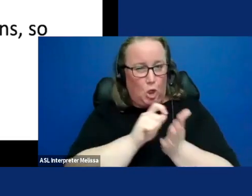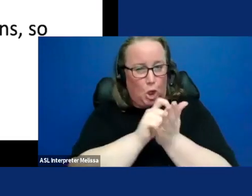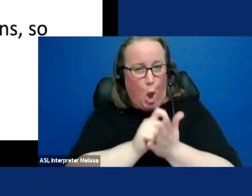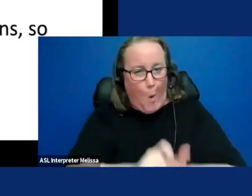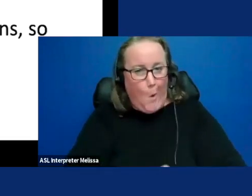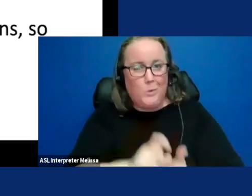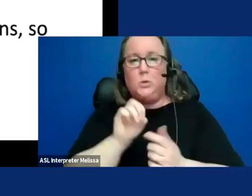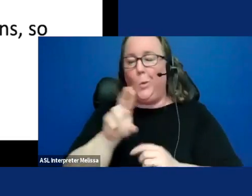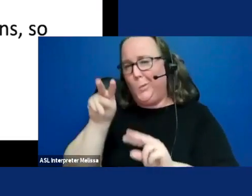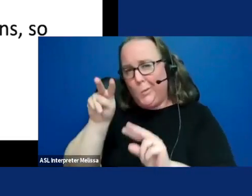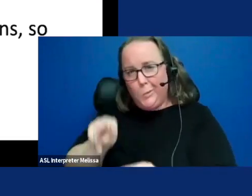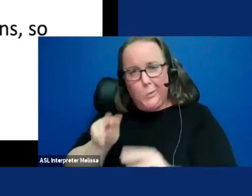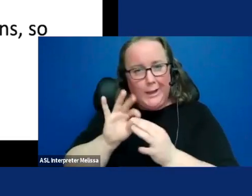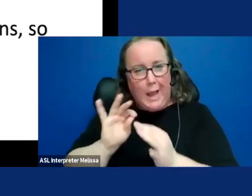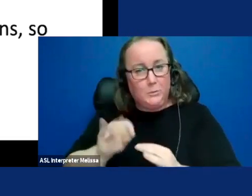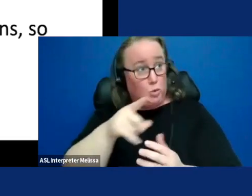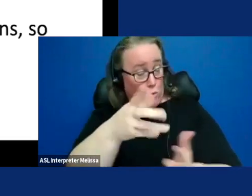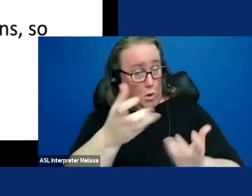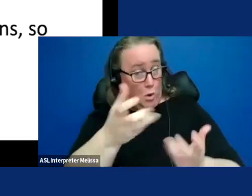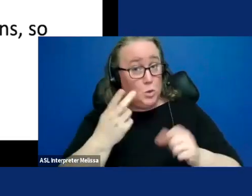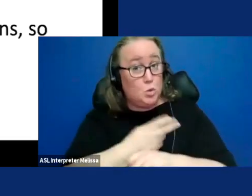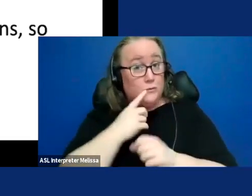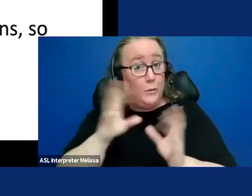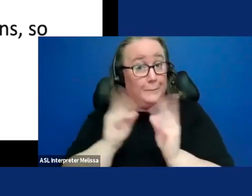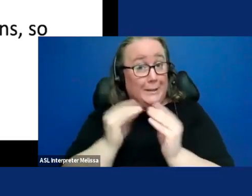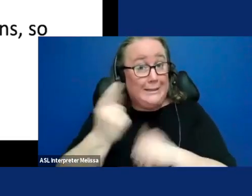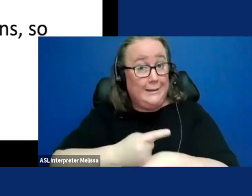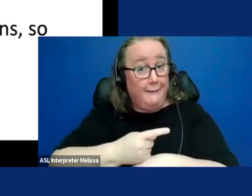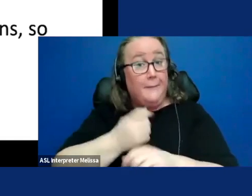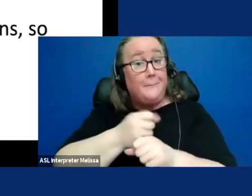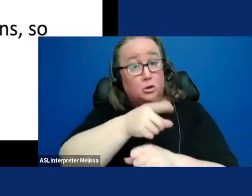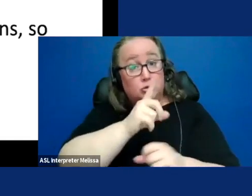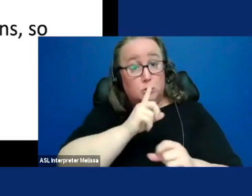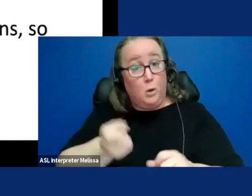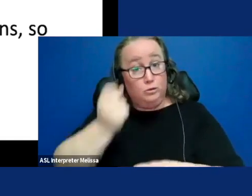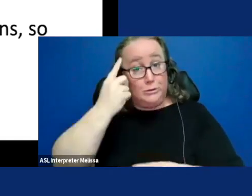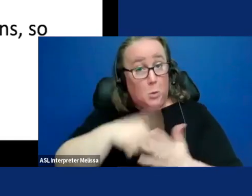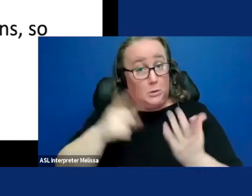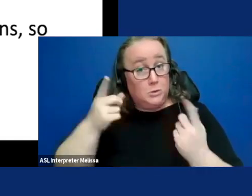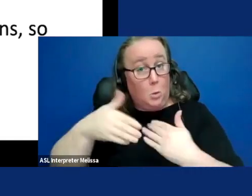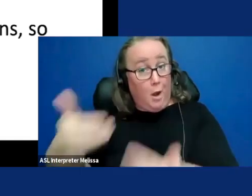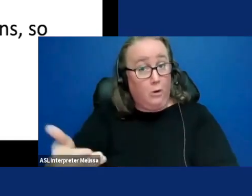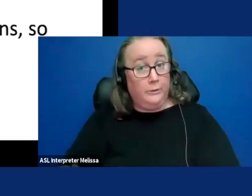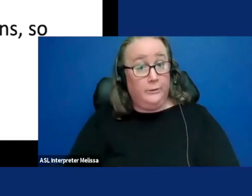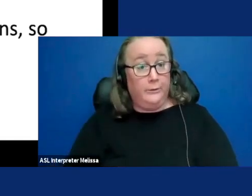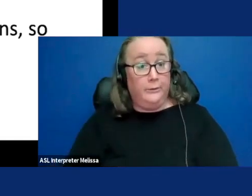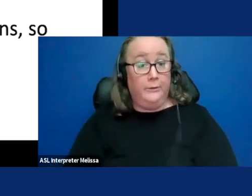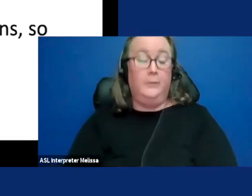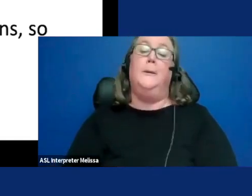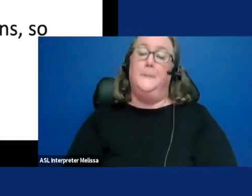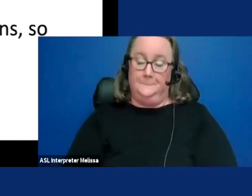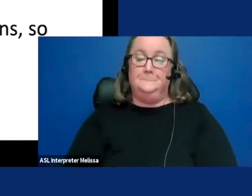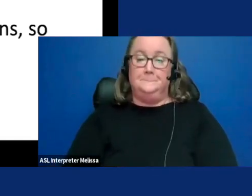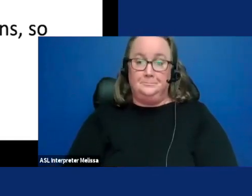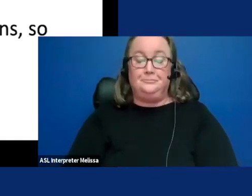do you want me to use that while we're in meeting together so that you fully understand what's happening? And then, most importantly, you